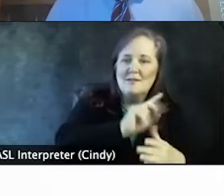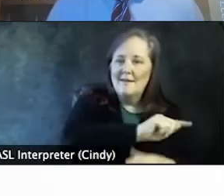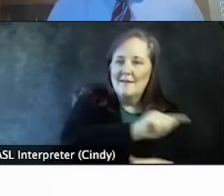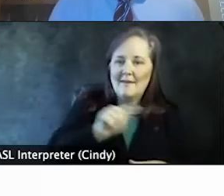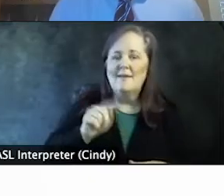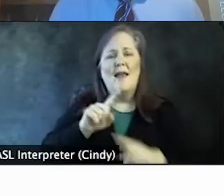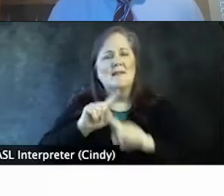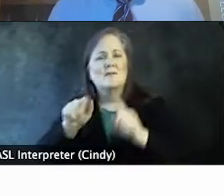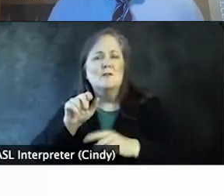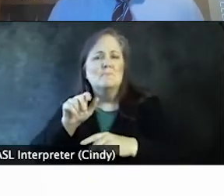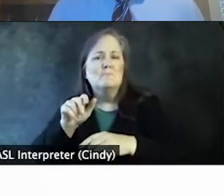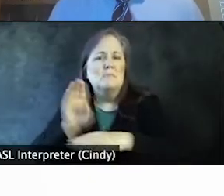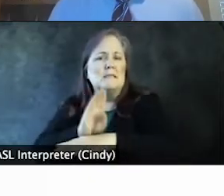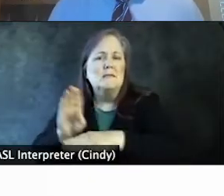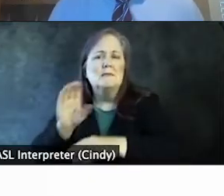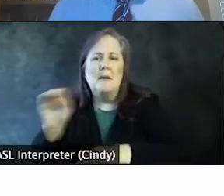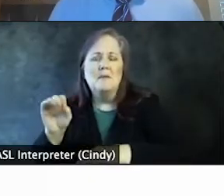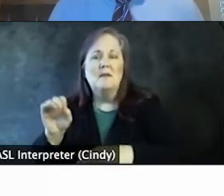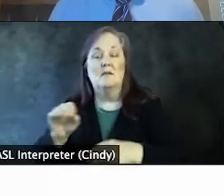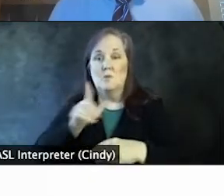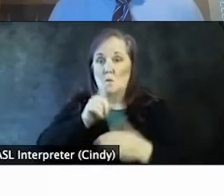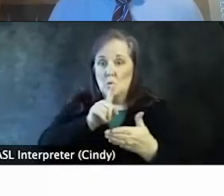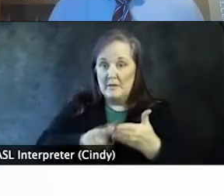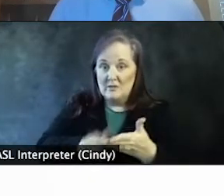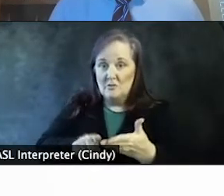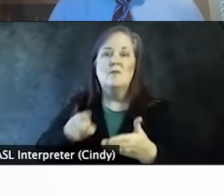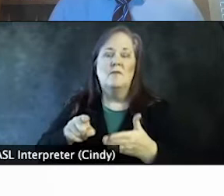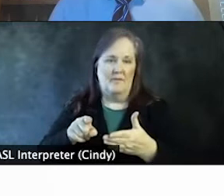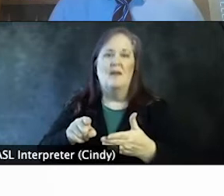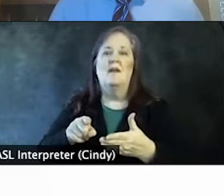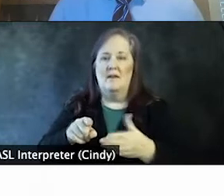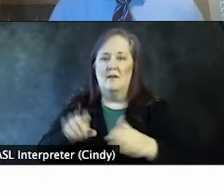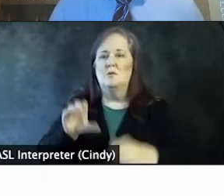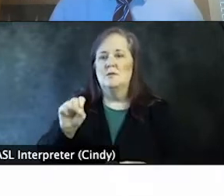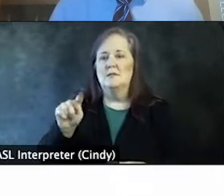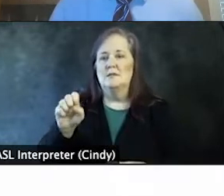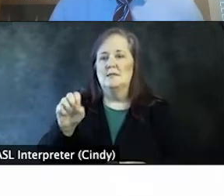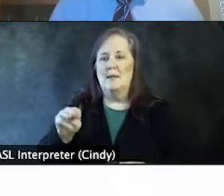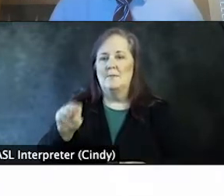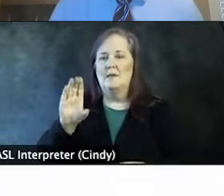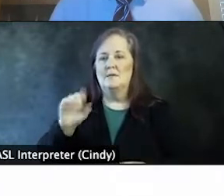The state program in question was established by voters back in 2004, under Proposition 71,